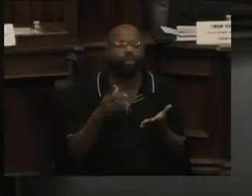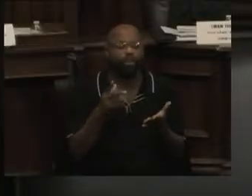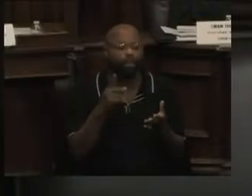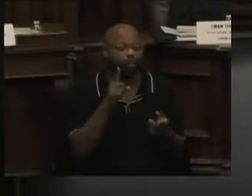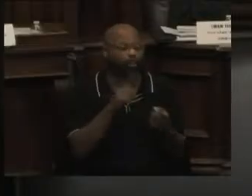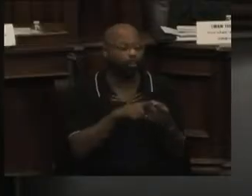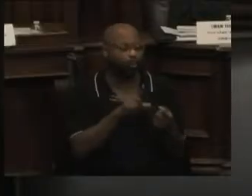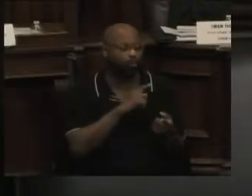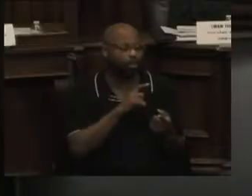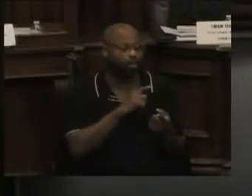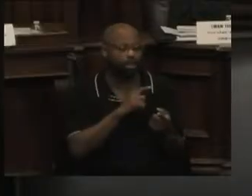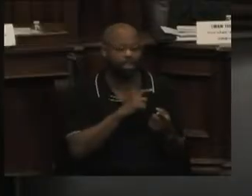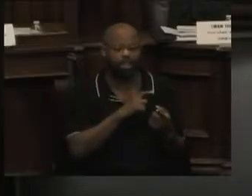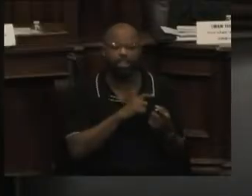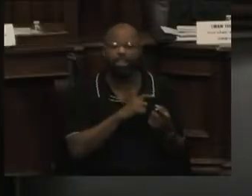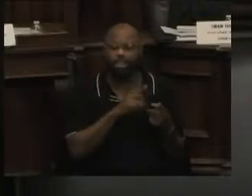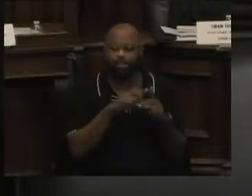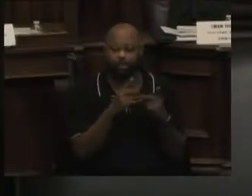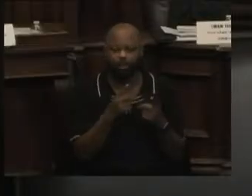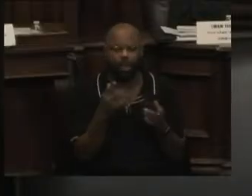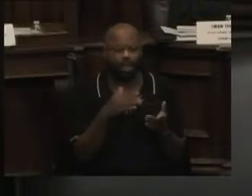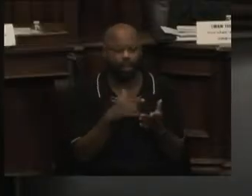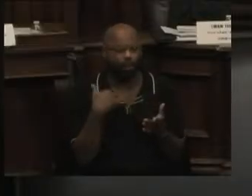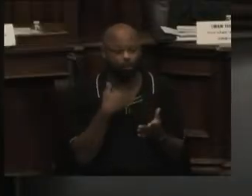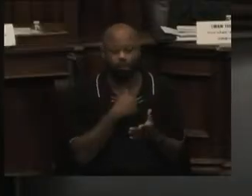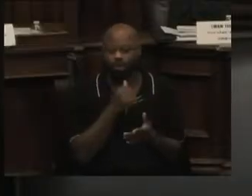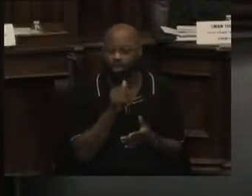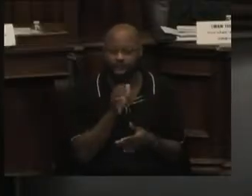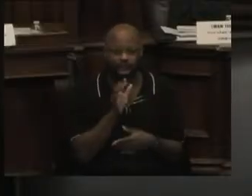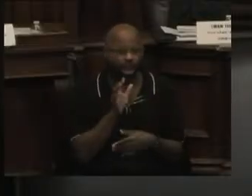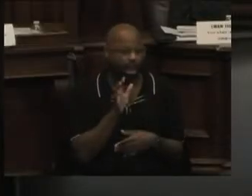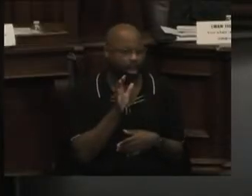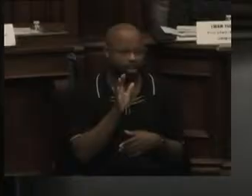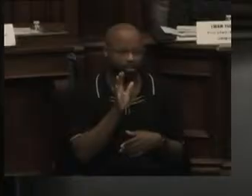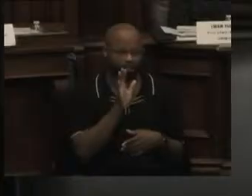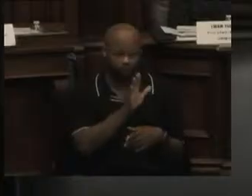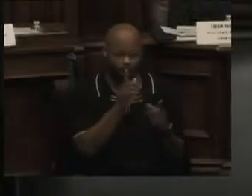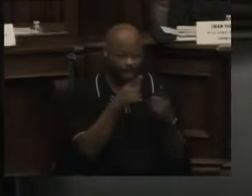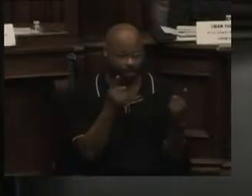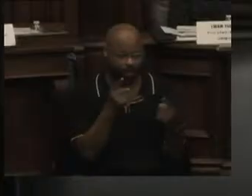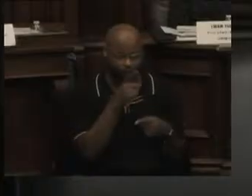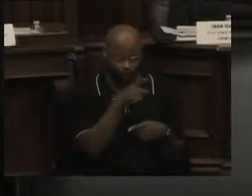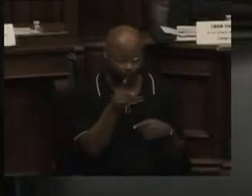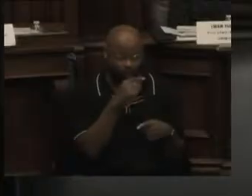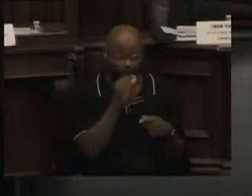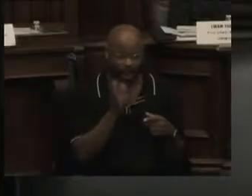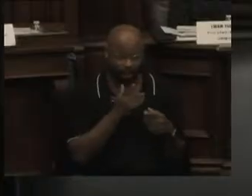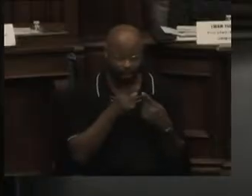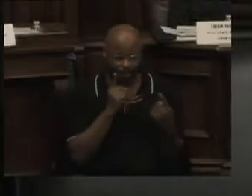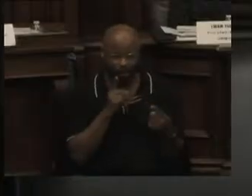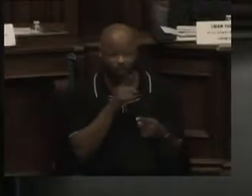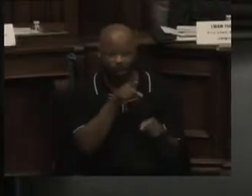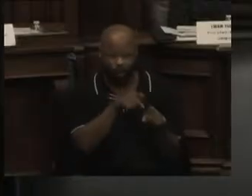And I also want to say to the police department once again,